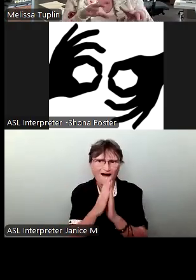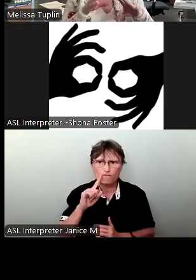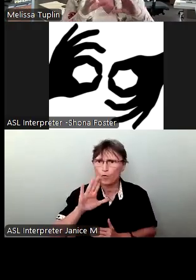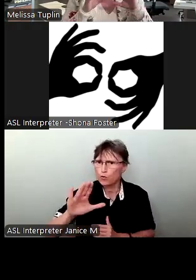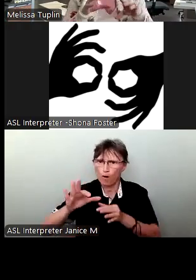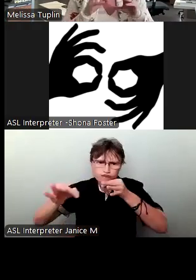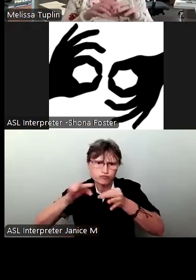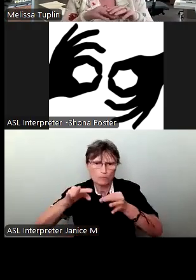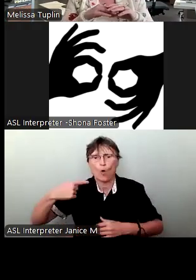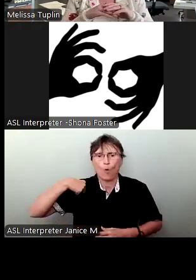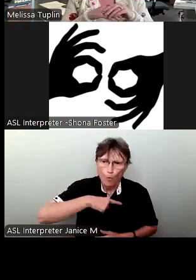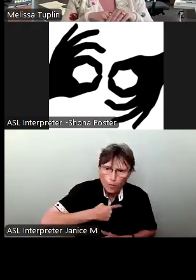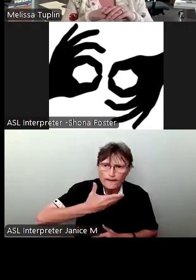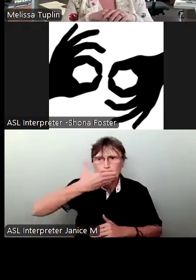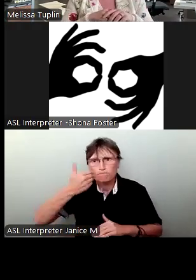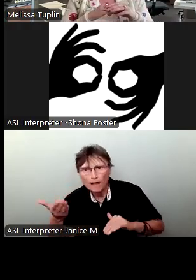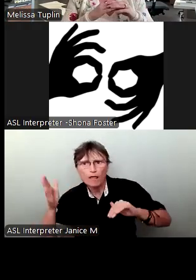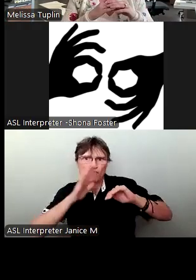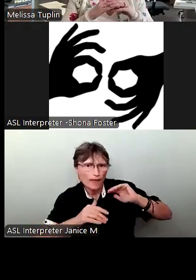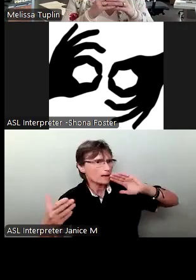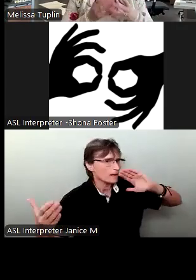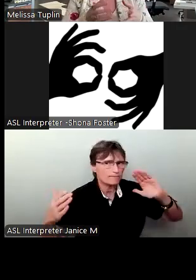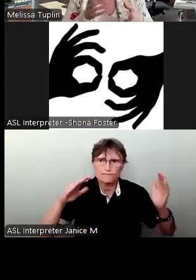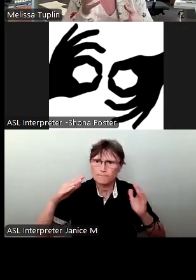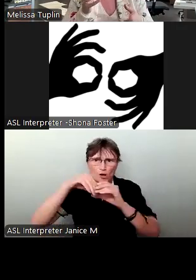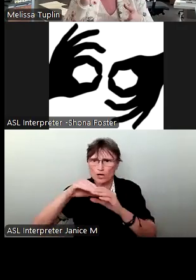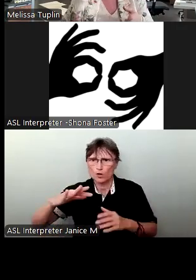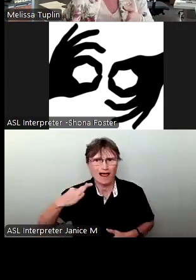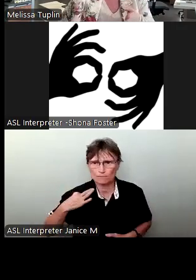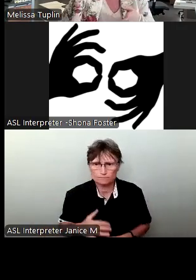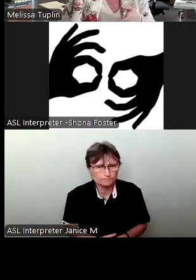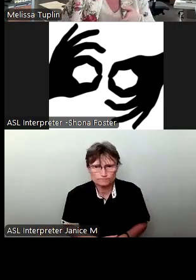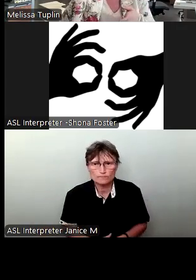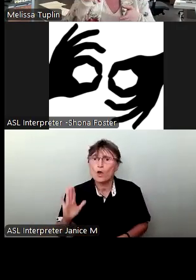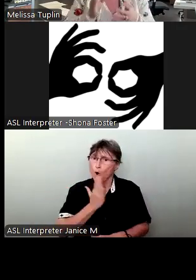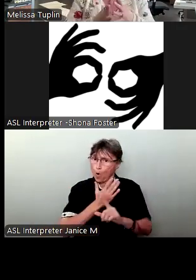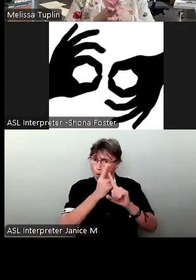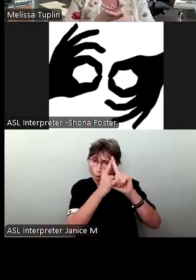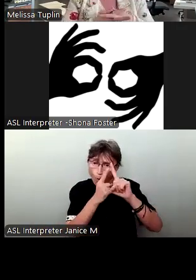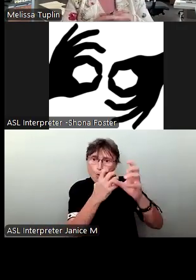are looking for organizations to understand how they work alongside their peers in the sector,